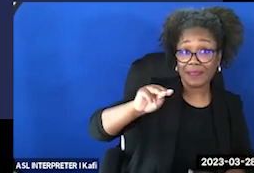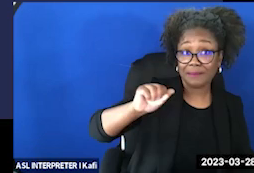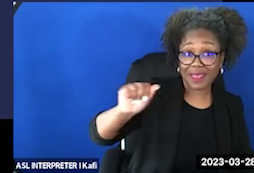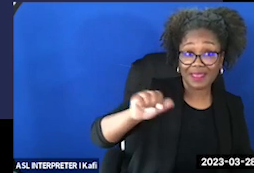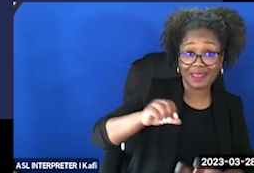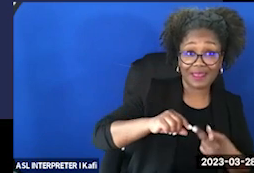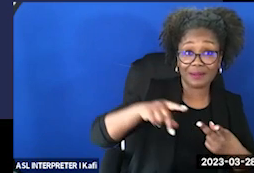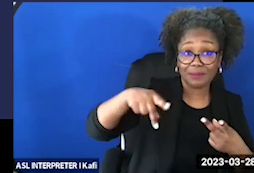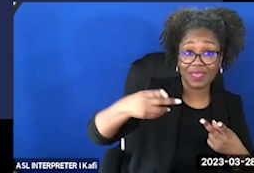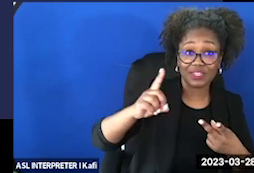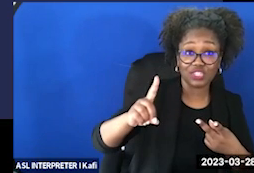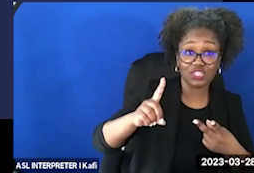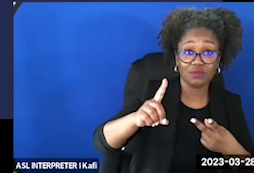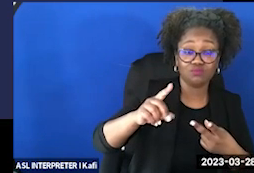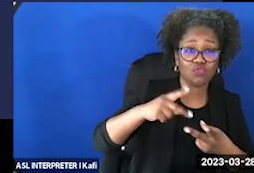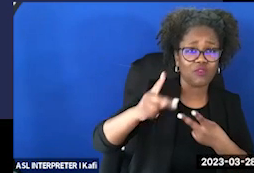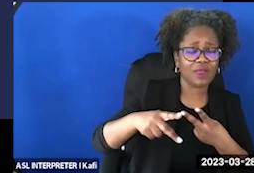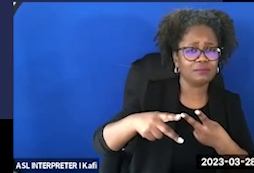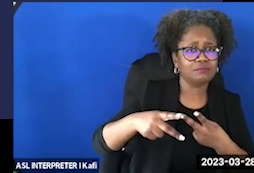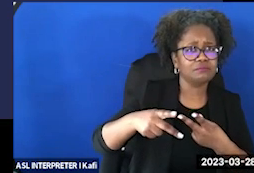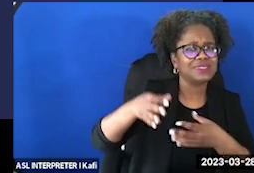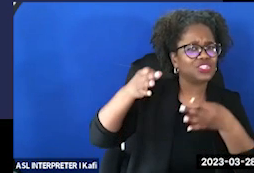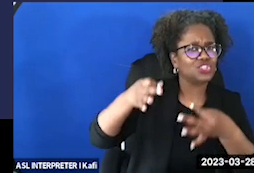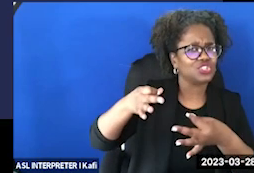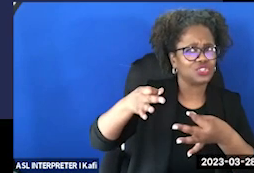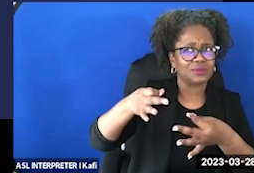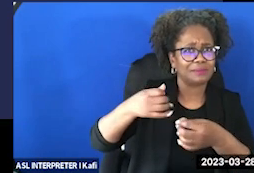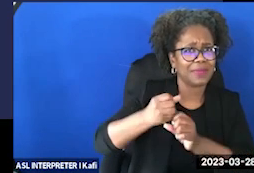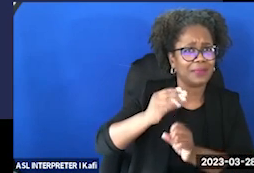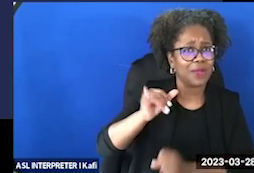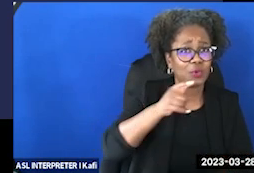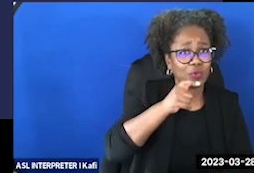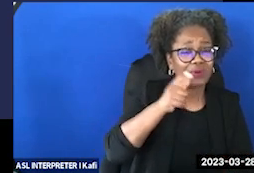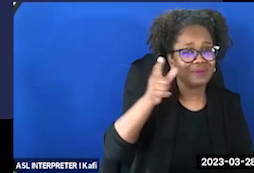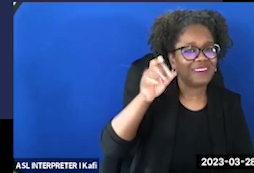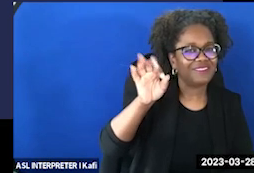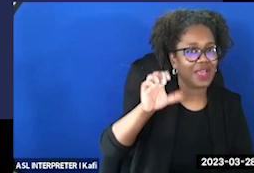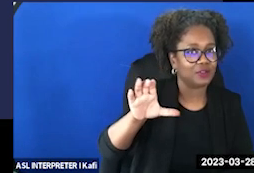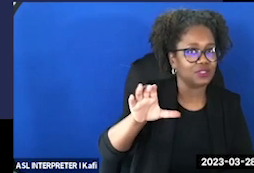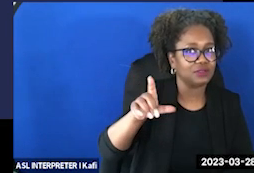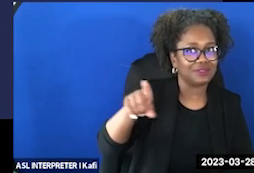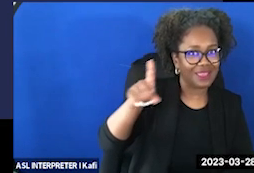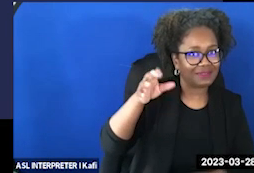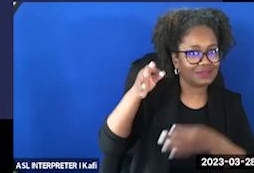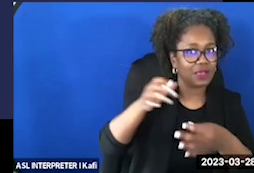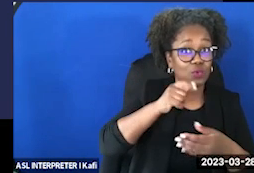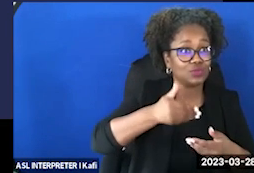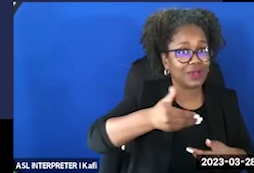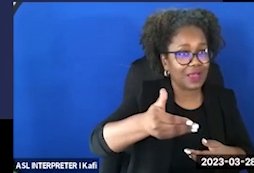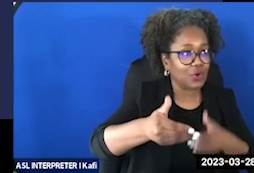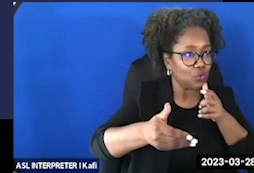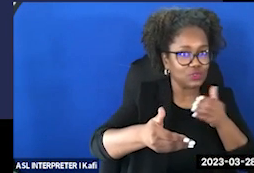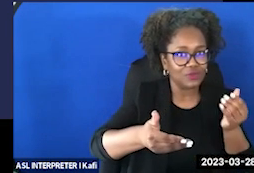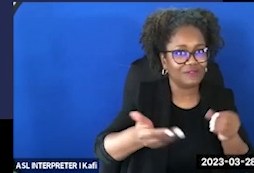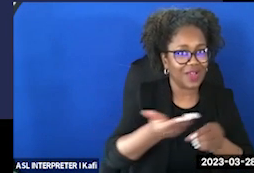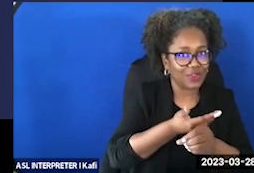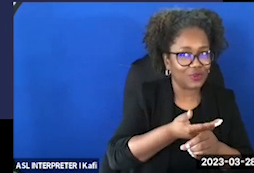Debbie Stine, Science & Technology Policy Academy: they all faculty are also the ones to make a decision, who to hire, and who to fire, and what's considered to be